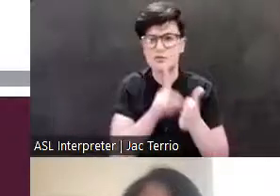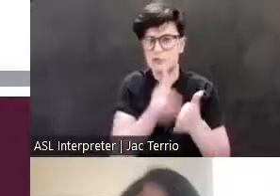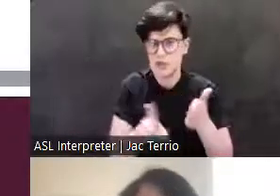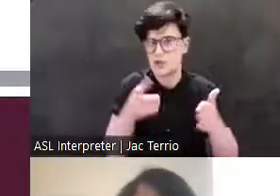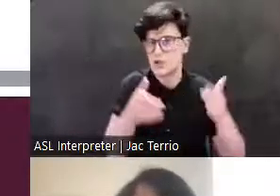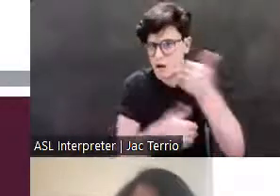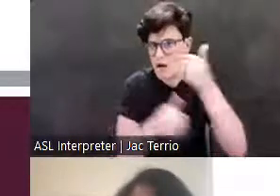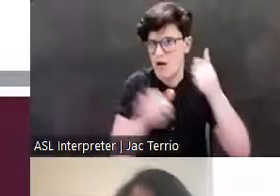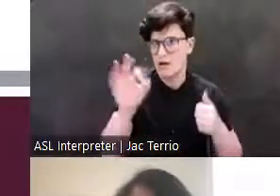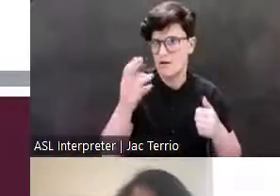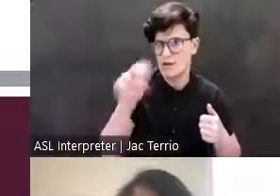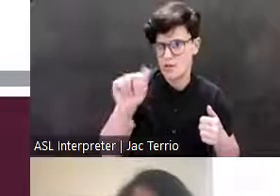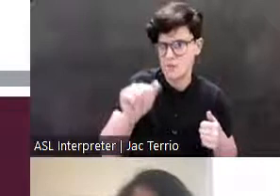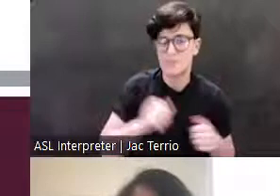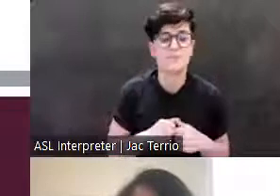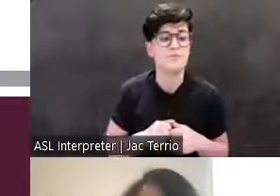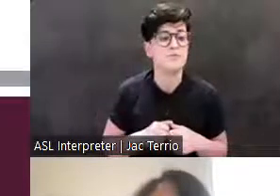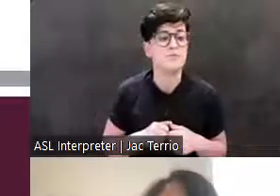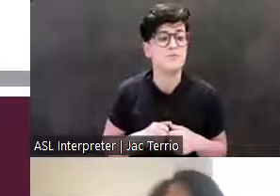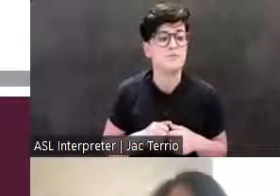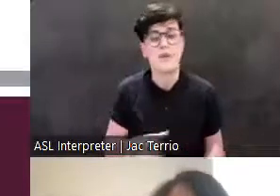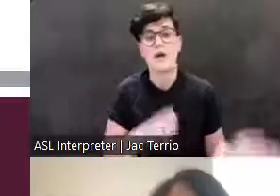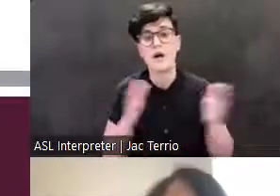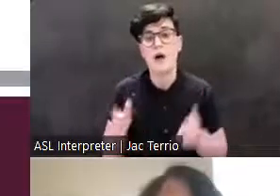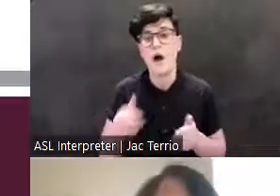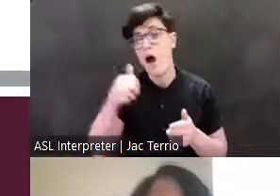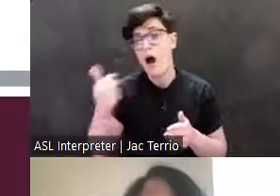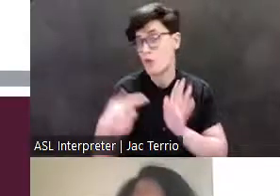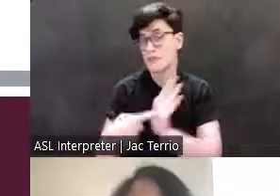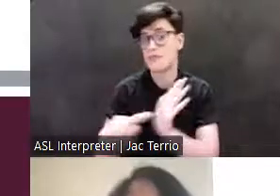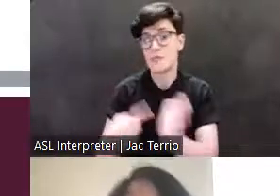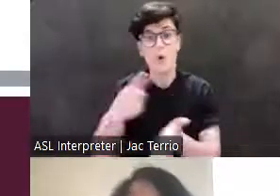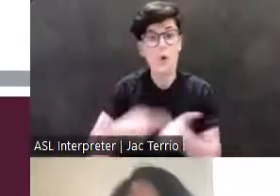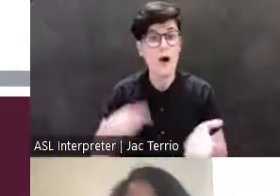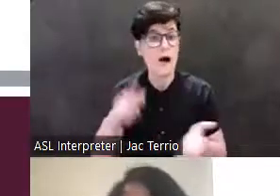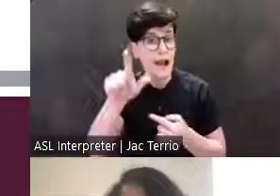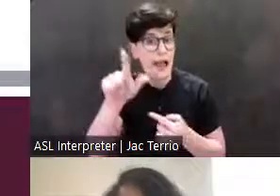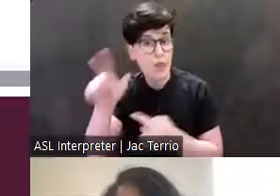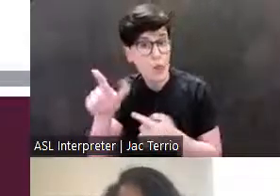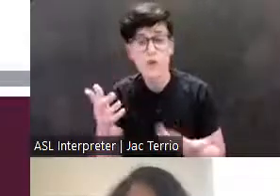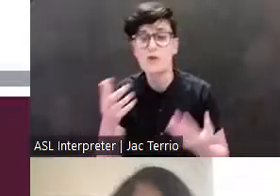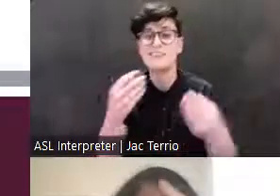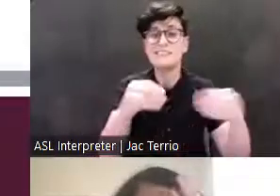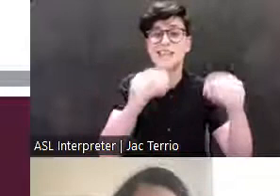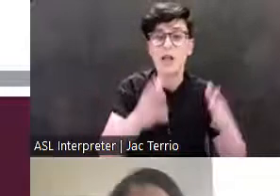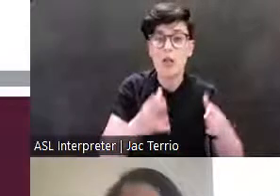Another example of what a landlord or a seller of property cannot do, is they can't have